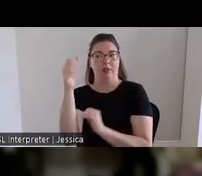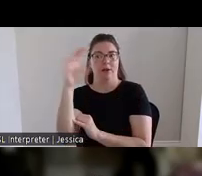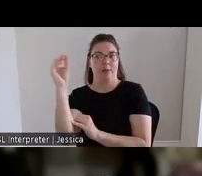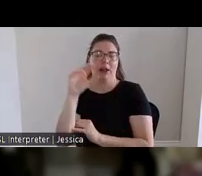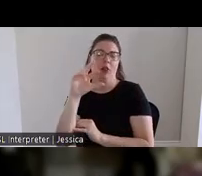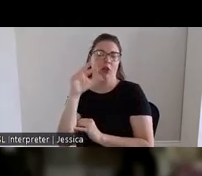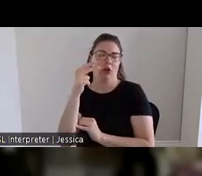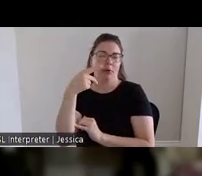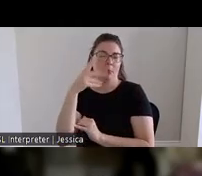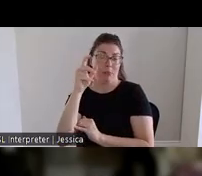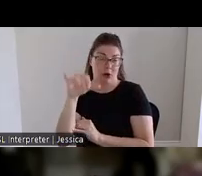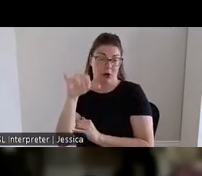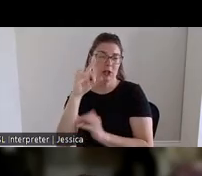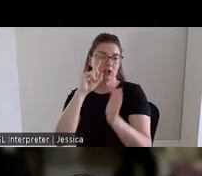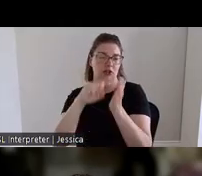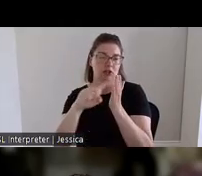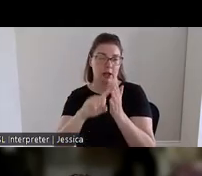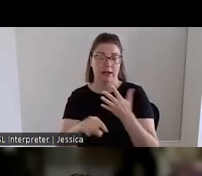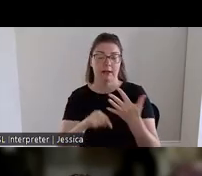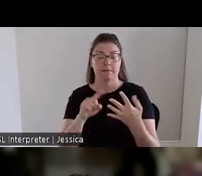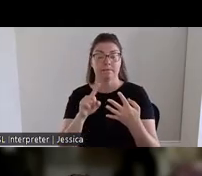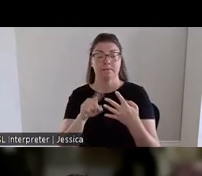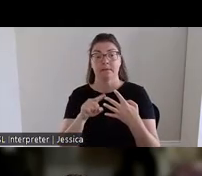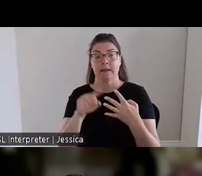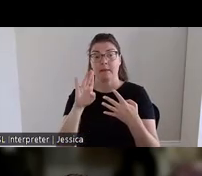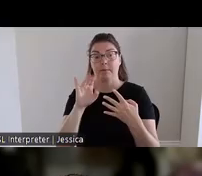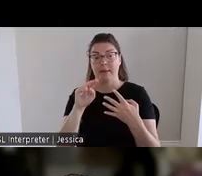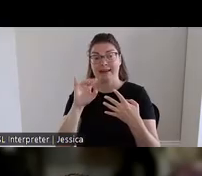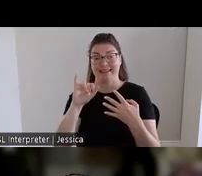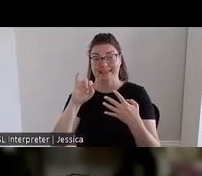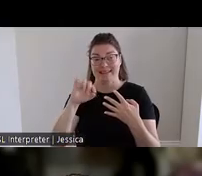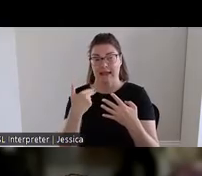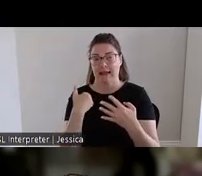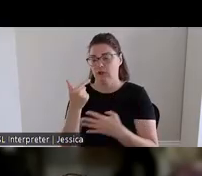and Benetech has created our GCA program, which is our Global Certified Accessible,